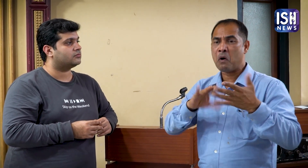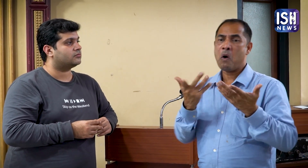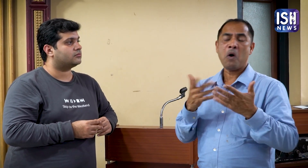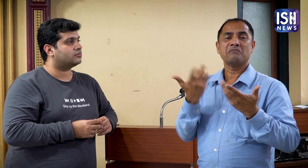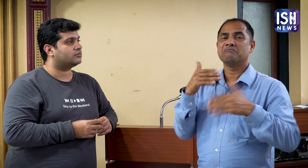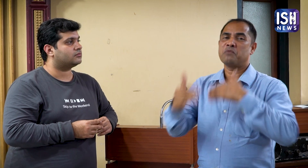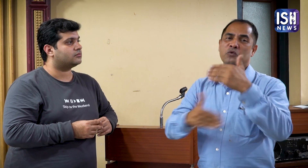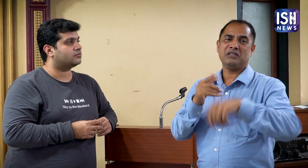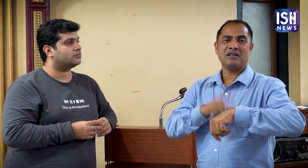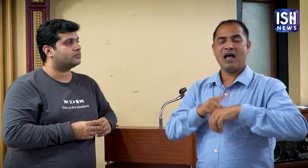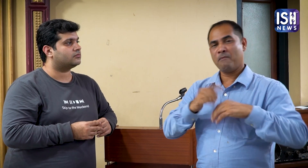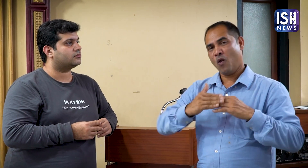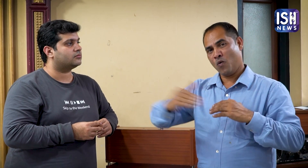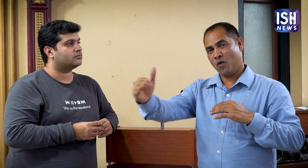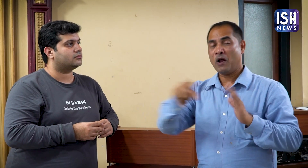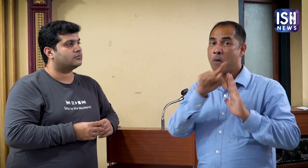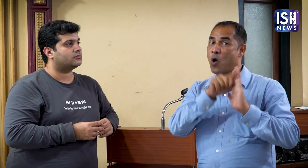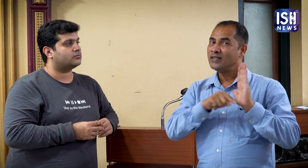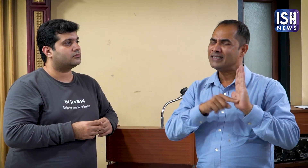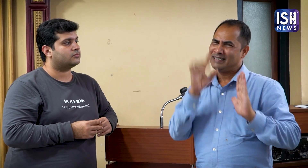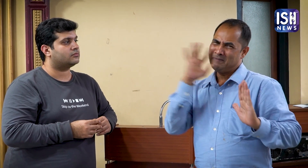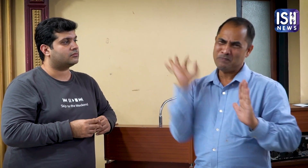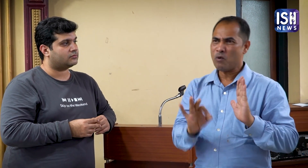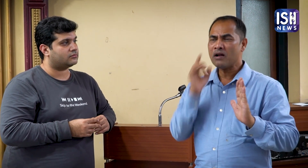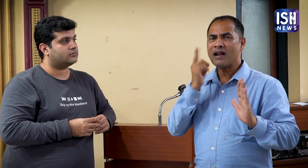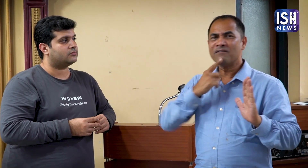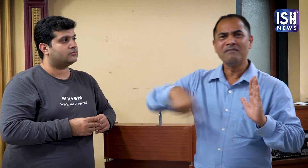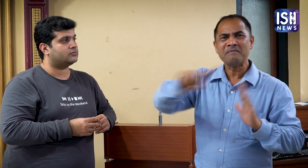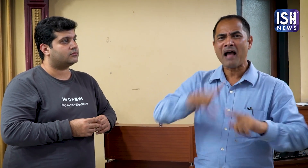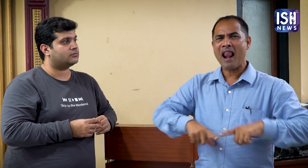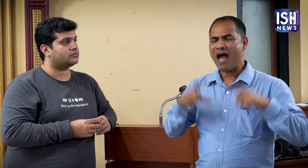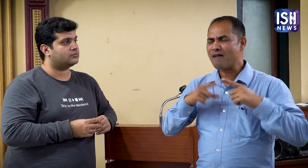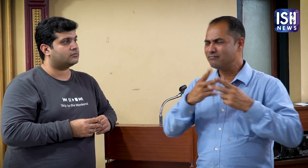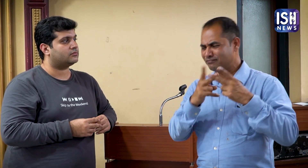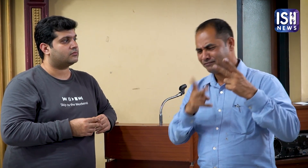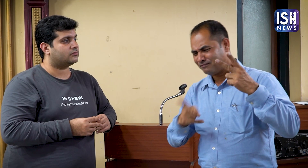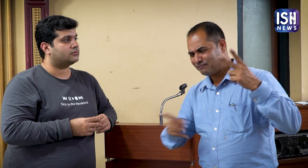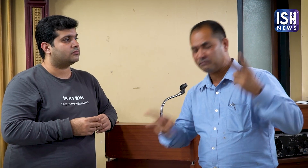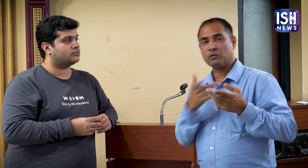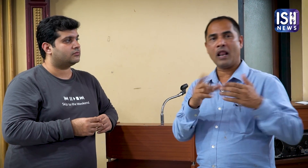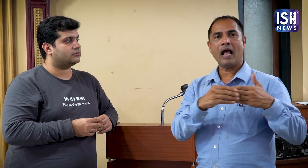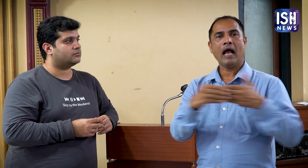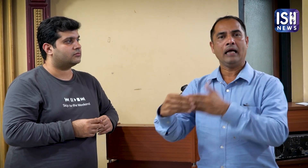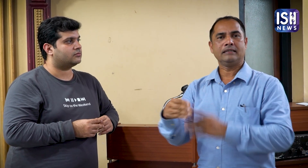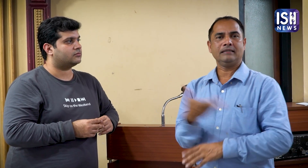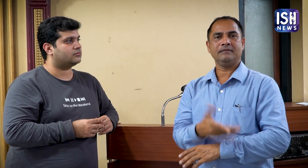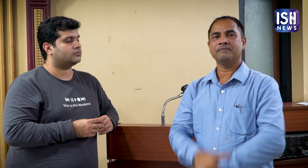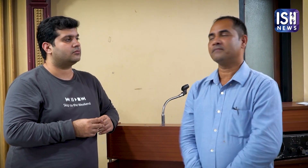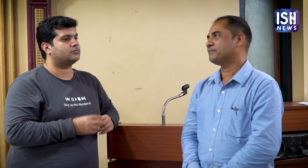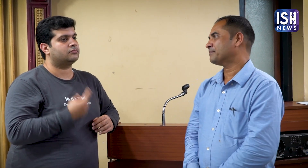It will be a long process but the policies are very important for the life of Deaf people